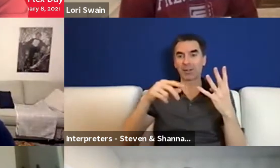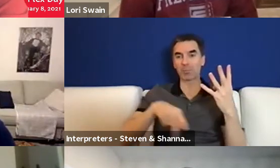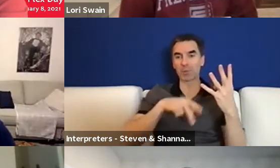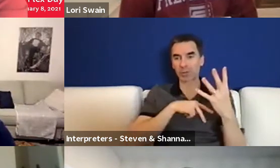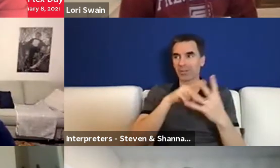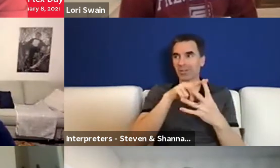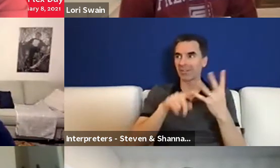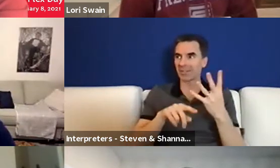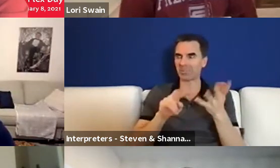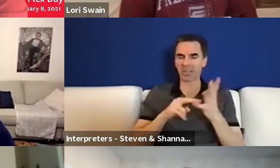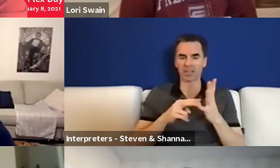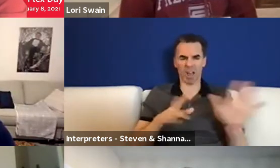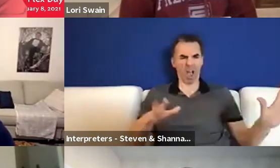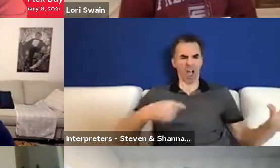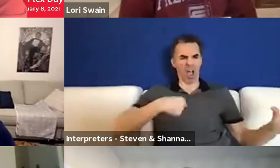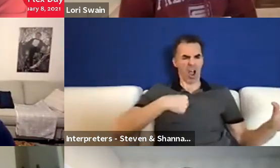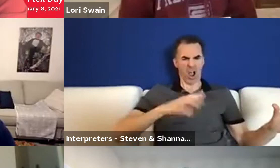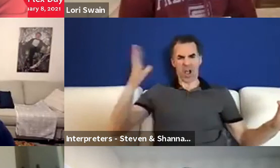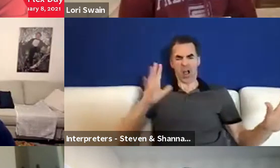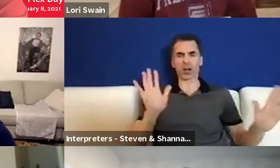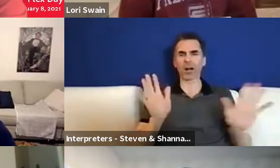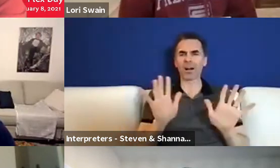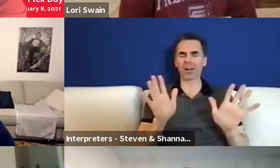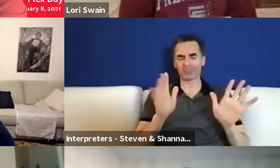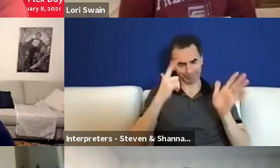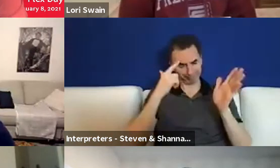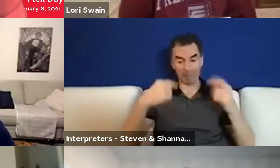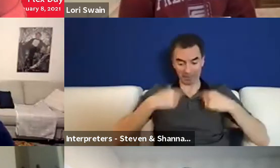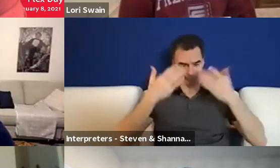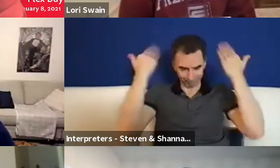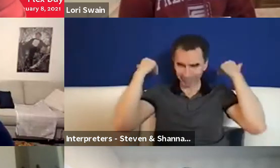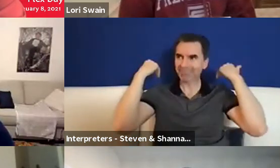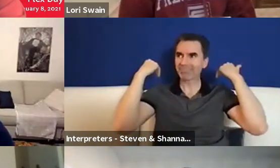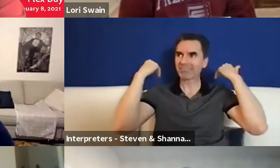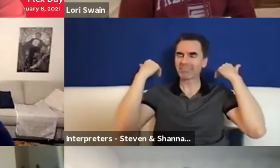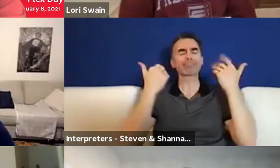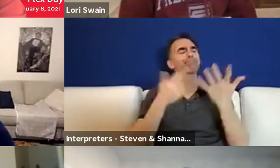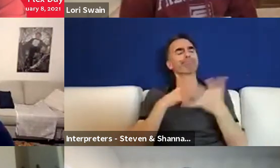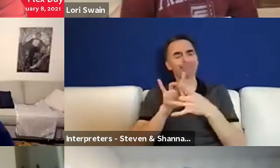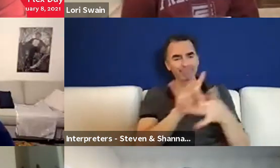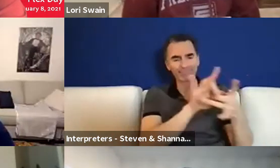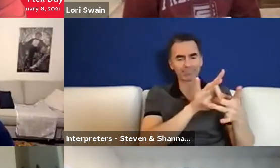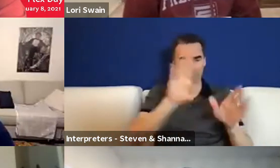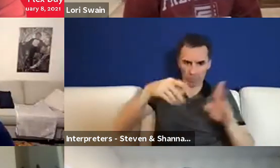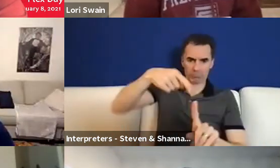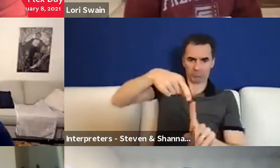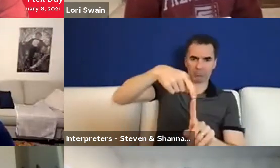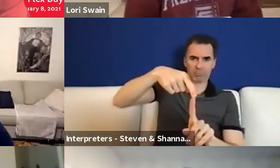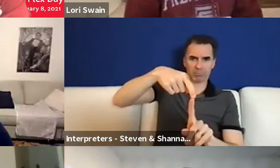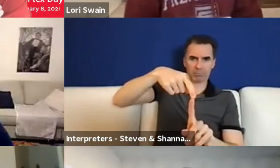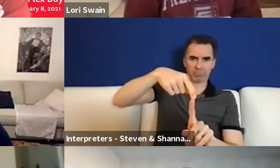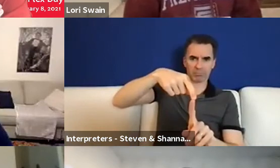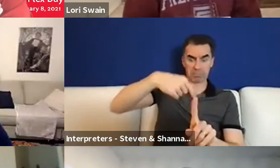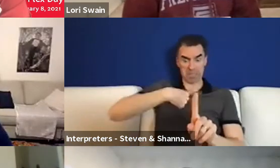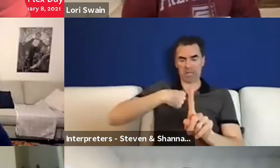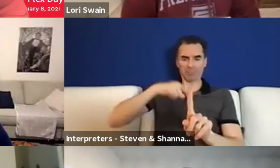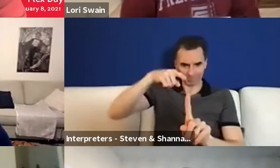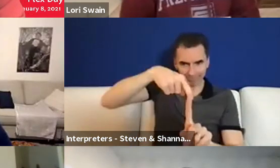them build strong internal relationships of trust, you know, so that we're genuinely sharing concerns and we're not attacking the